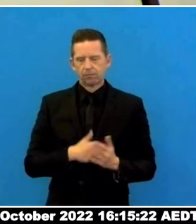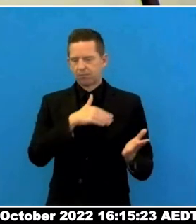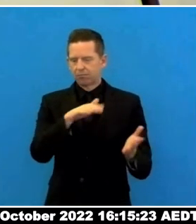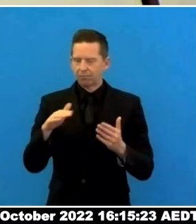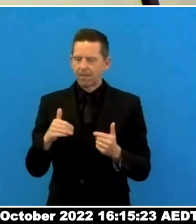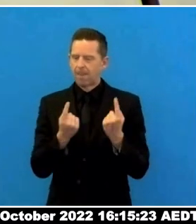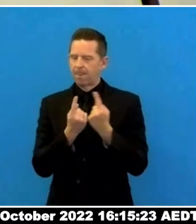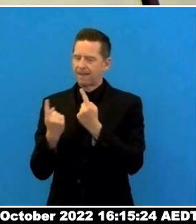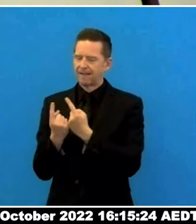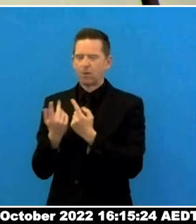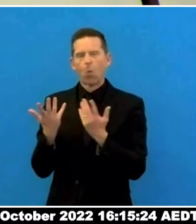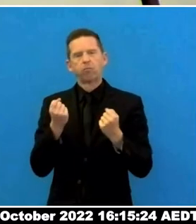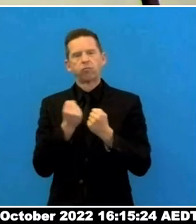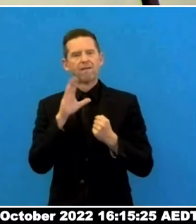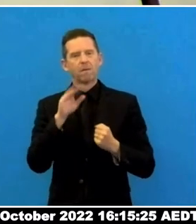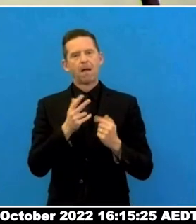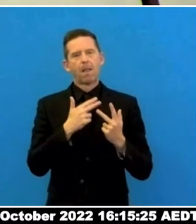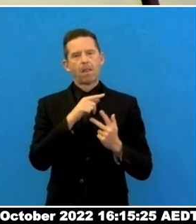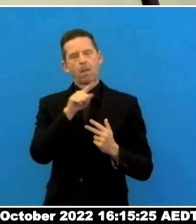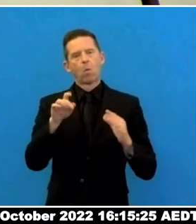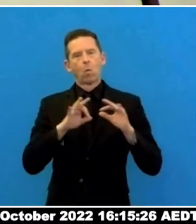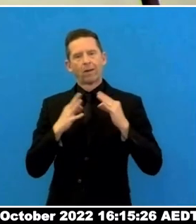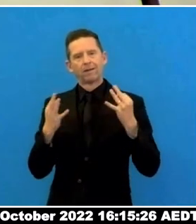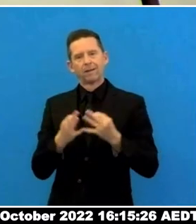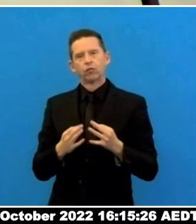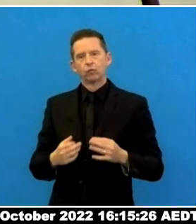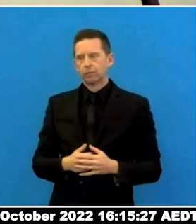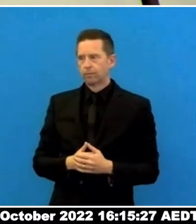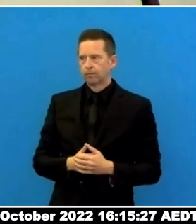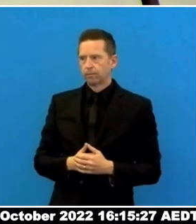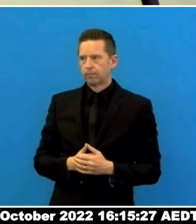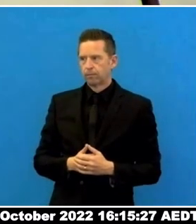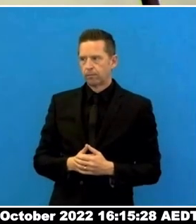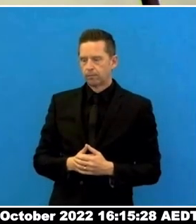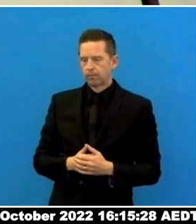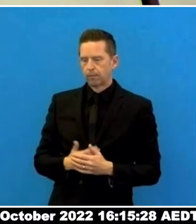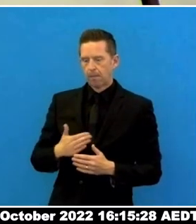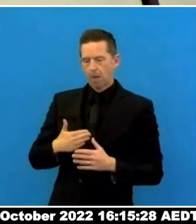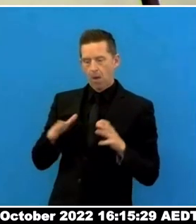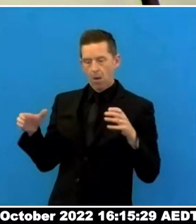from other organisations. From my community, as we talk the mental health or other problem,